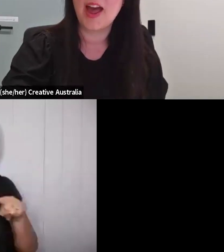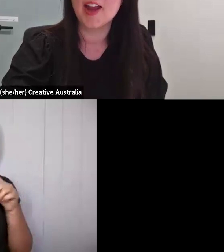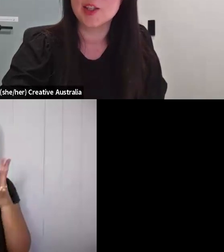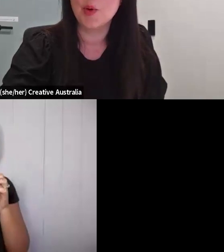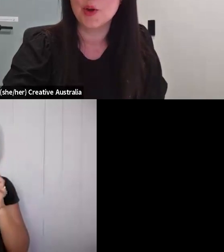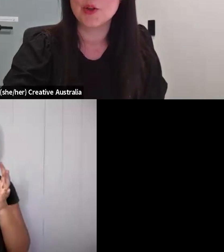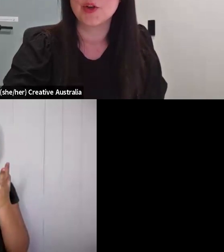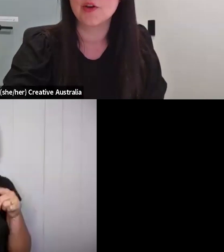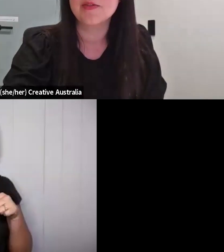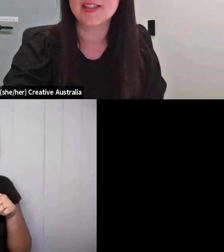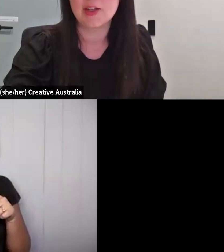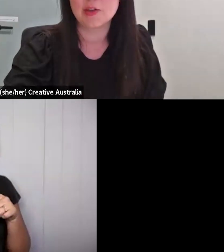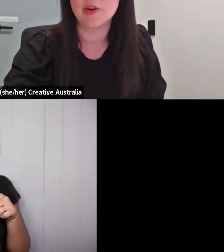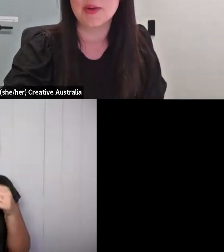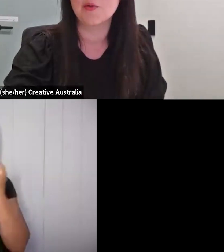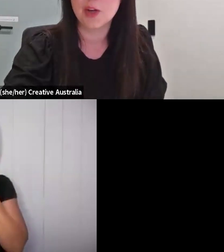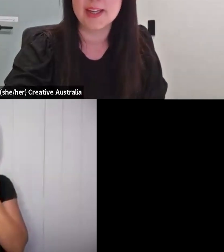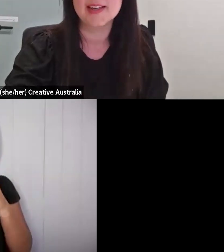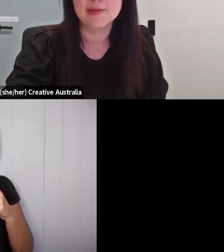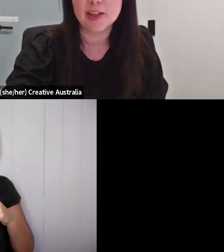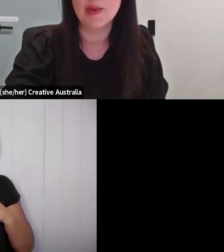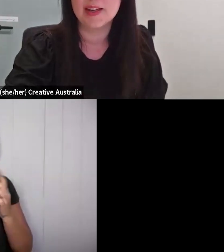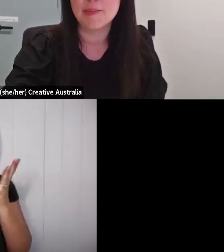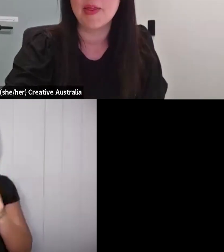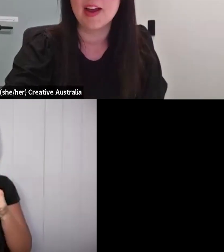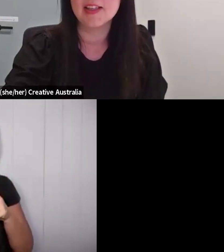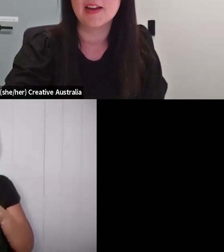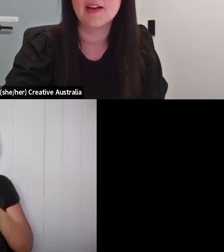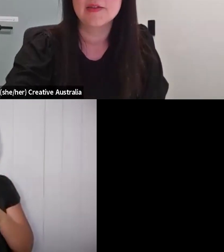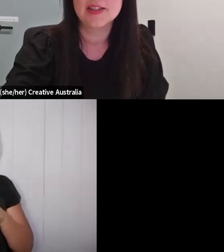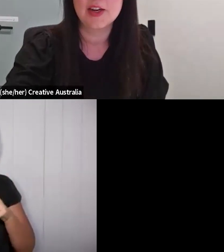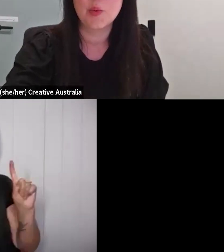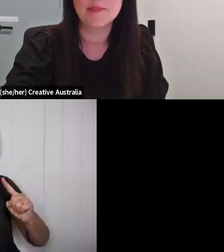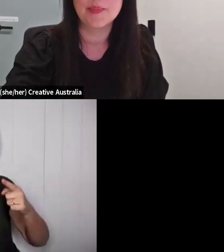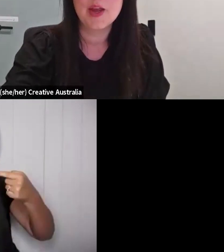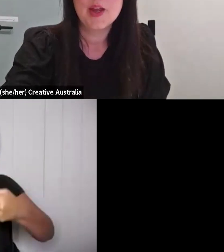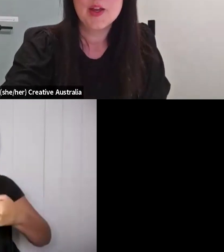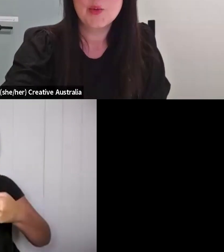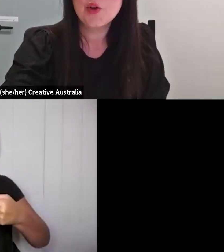at and support you to do for stage II, but it is fundamentally about the idea for stage I. When